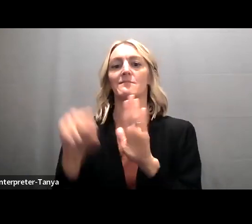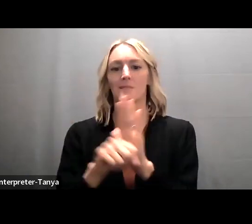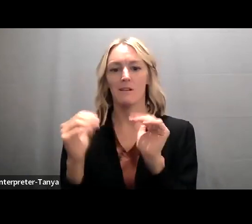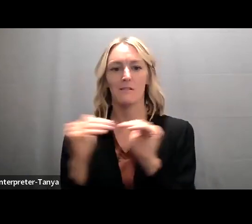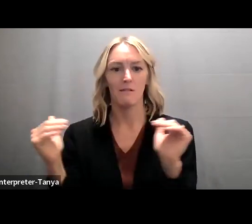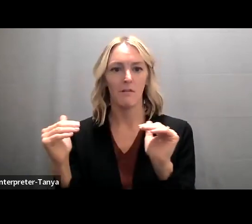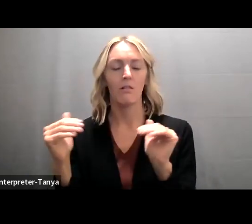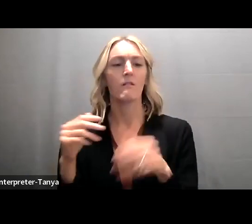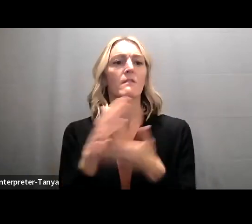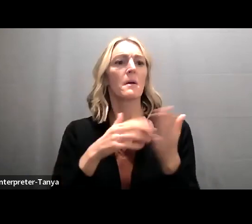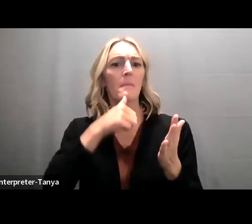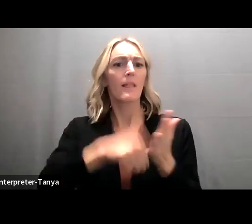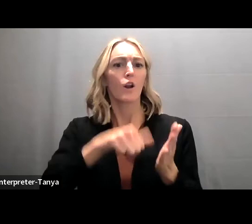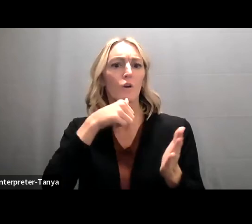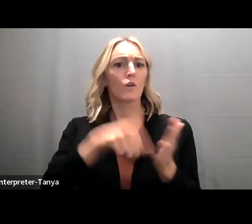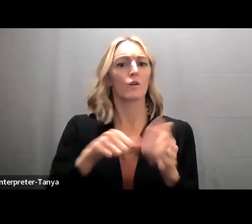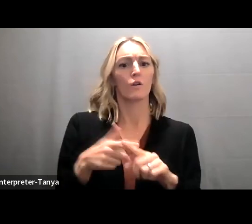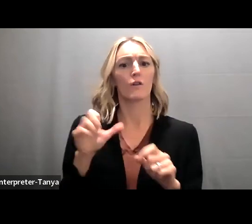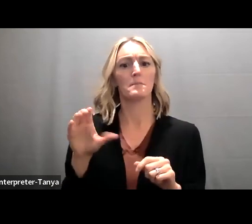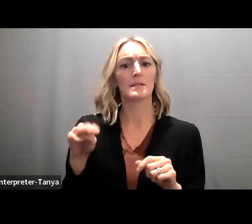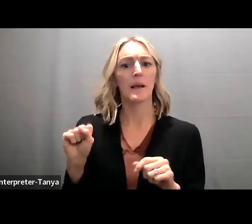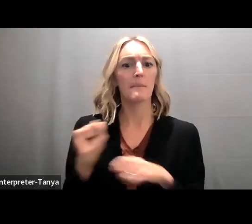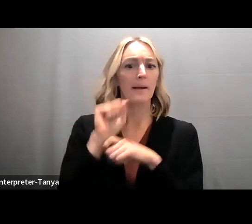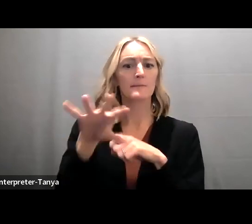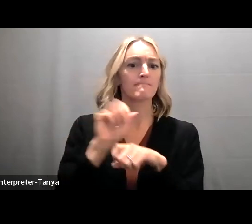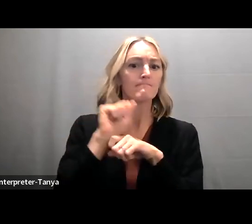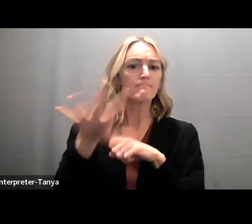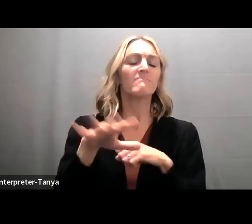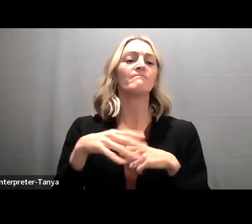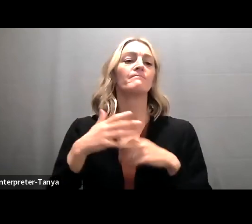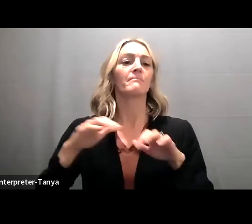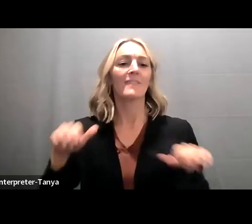some of these letters that are coming from CMS and some of these action plans that CMS